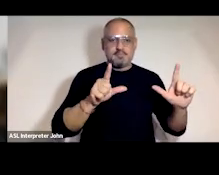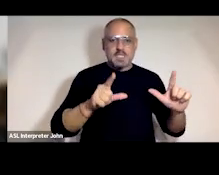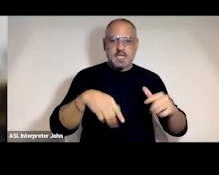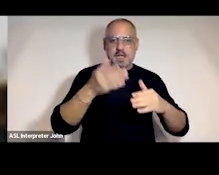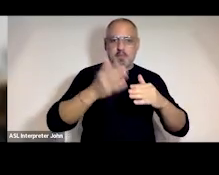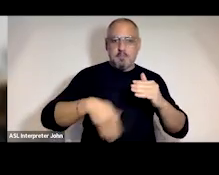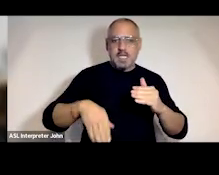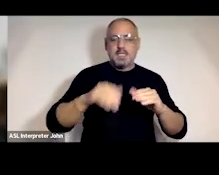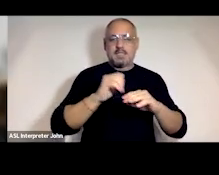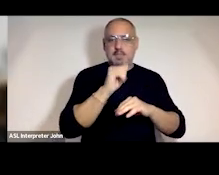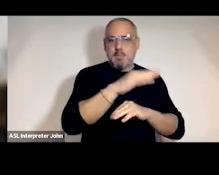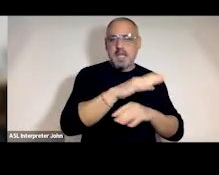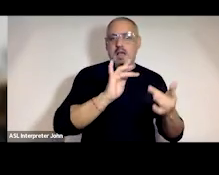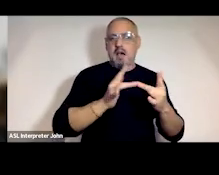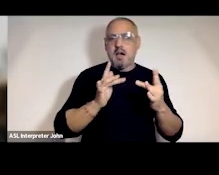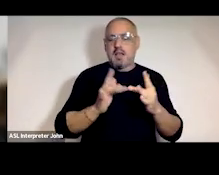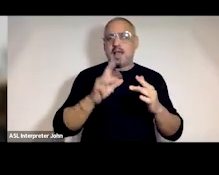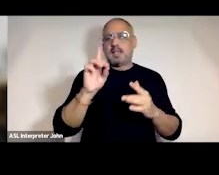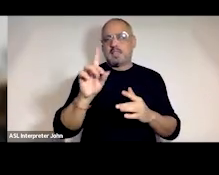the online disability benefit application.